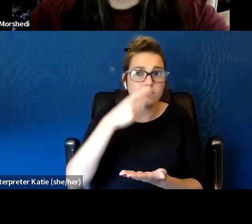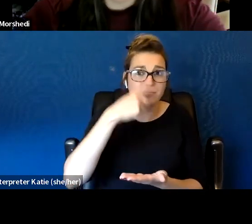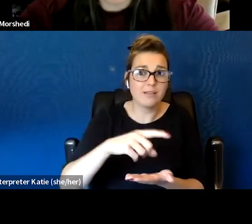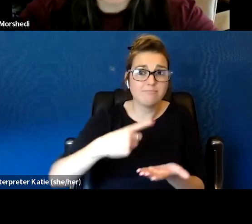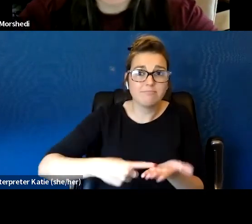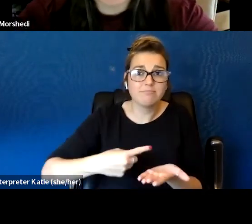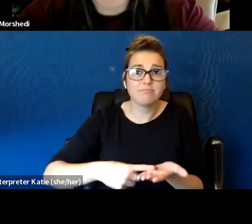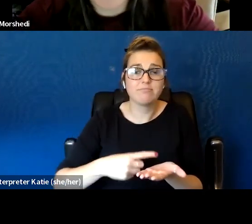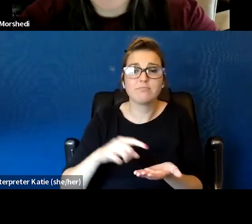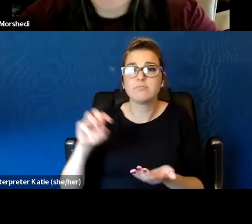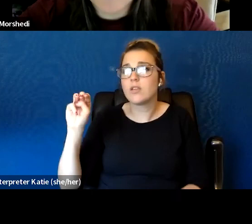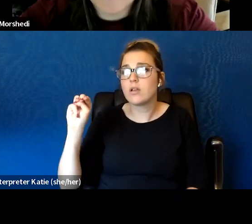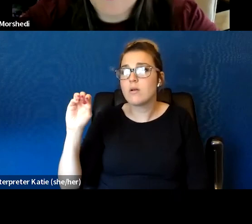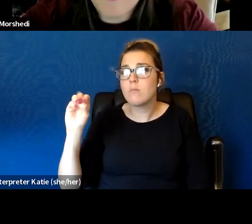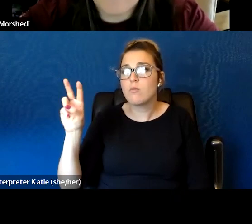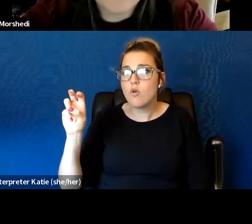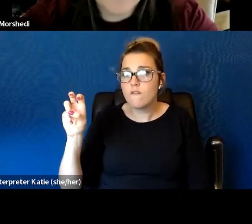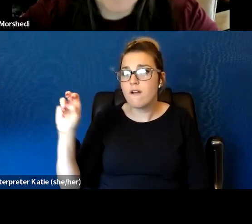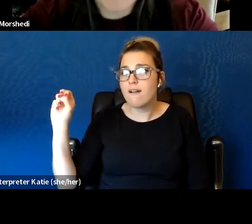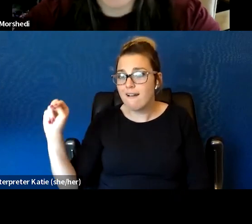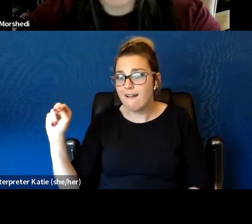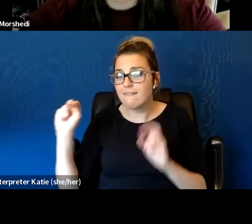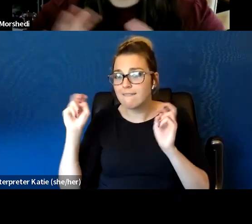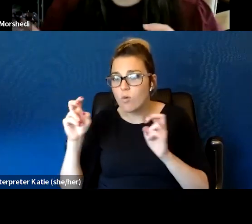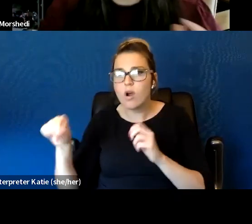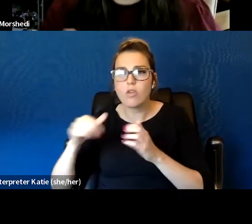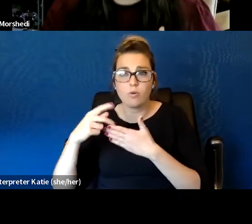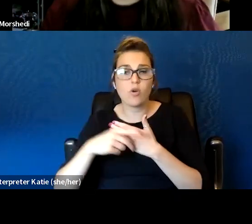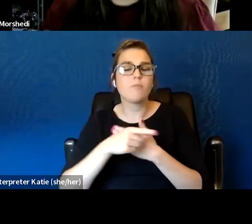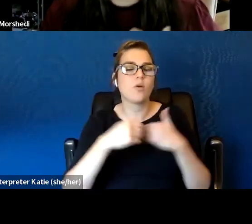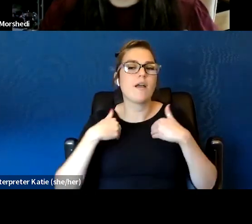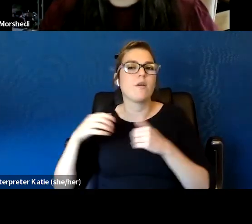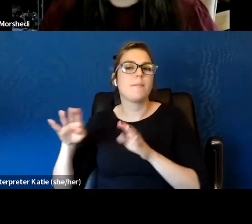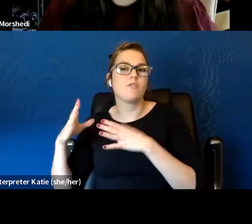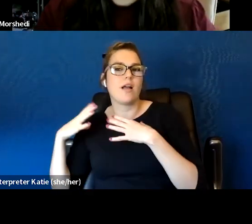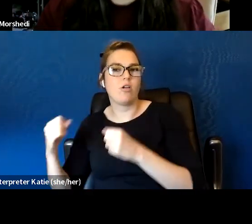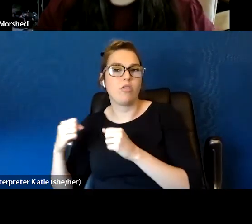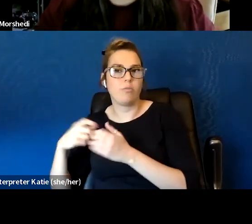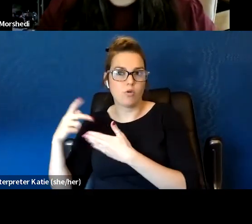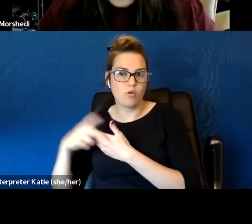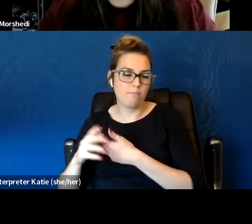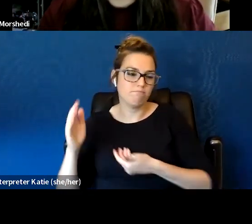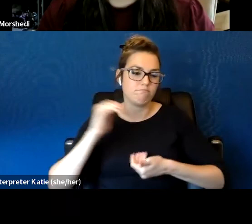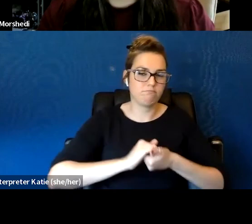or other programs, and especially to the extent that you have like behavioral health programs as partners and kind of deciding how to like